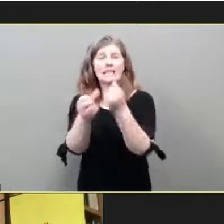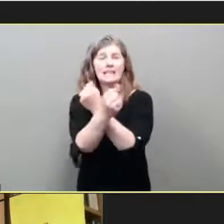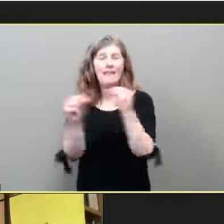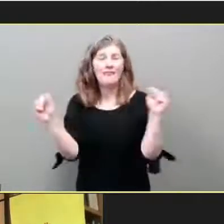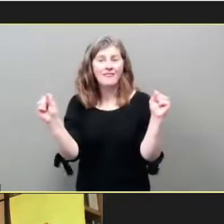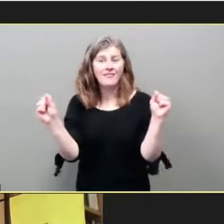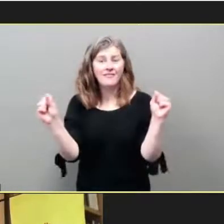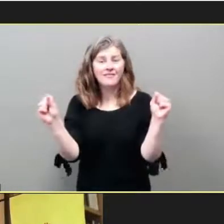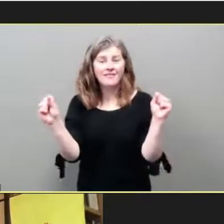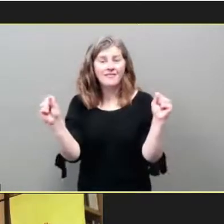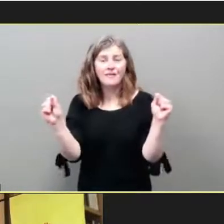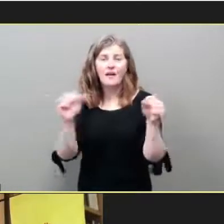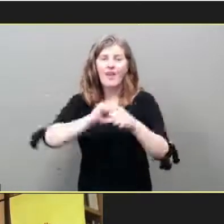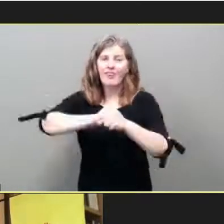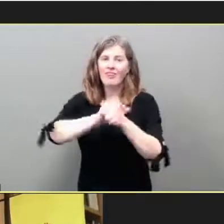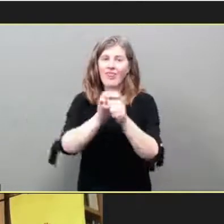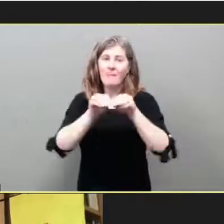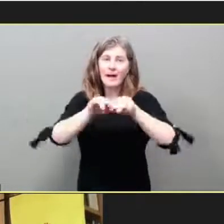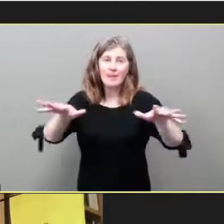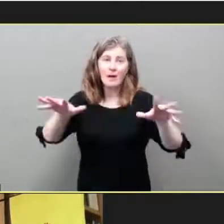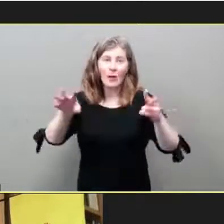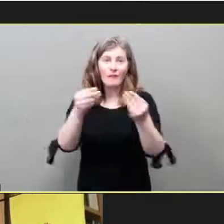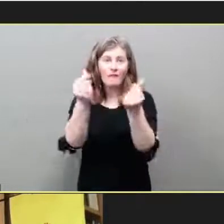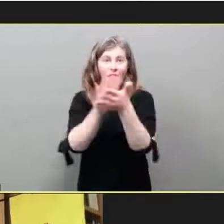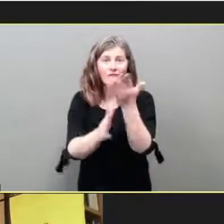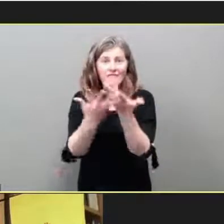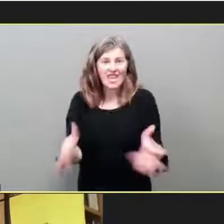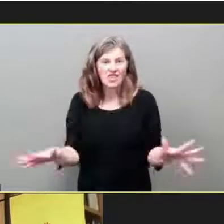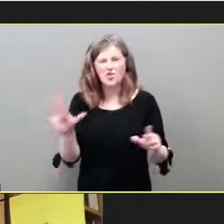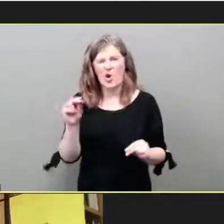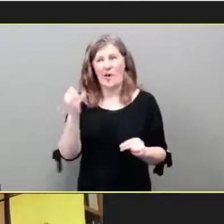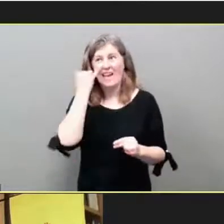The pandemic is not over. Keep that mask on when you're outside. Unless